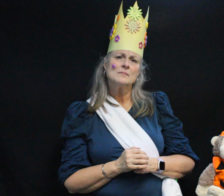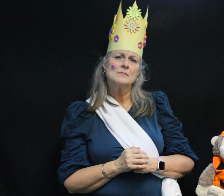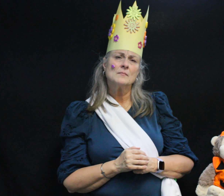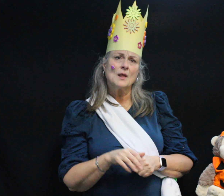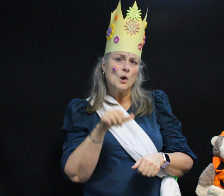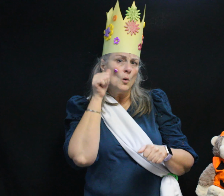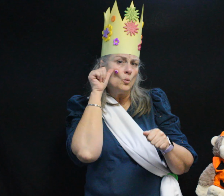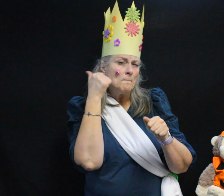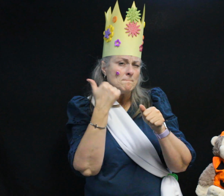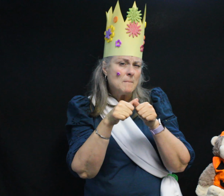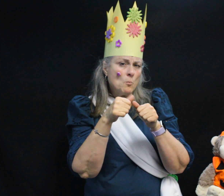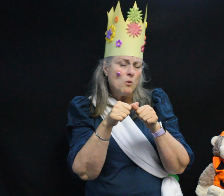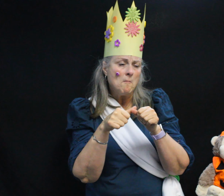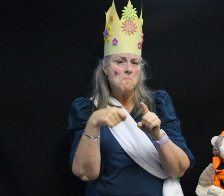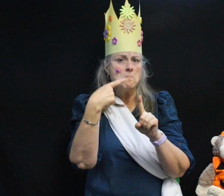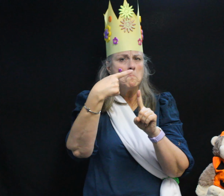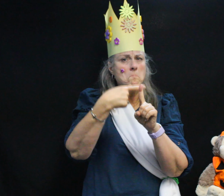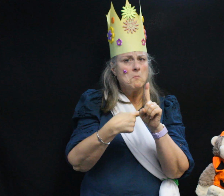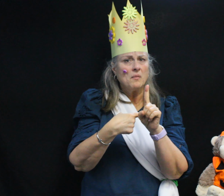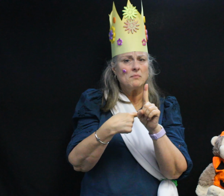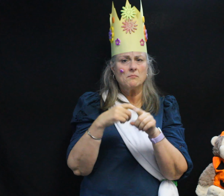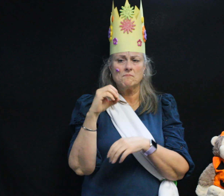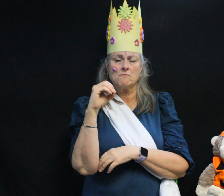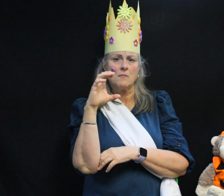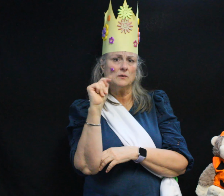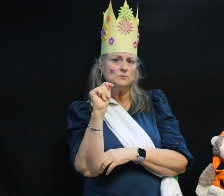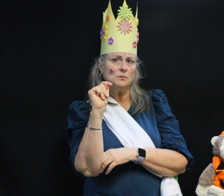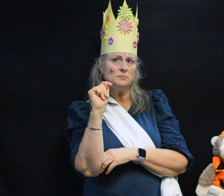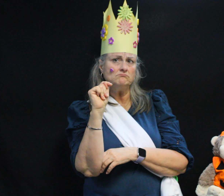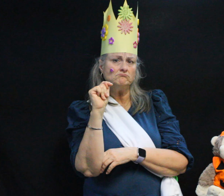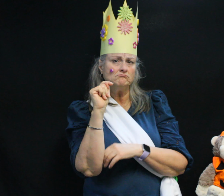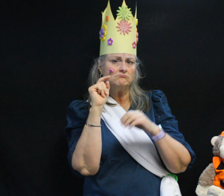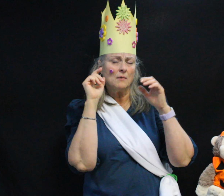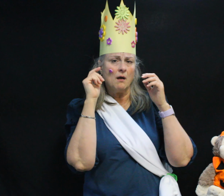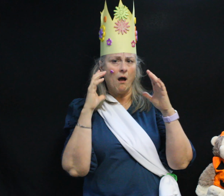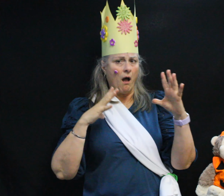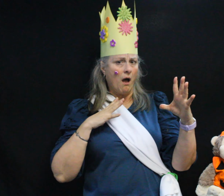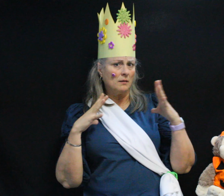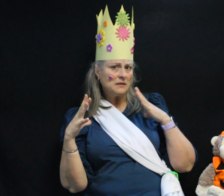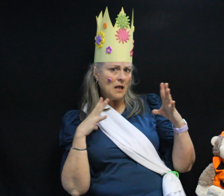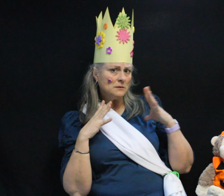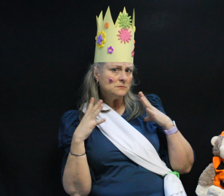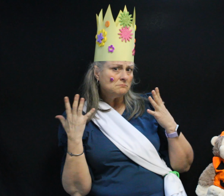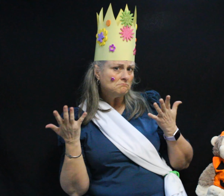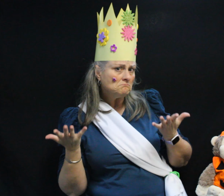Do you remember what holiday is in the month of October?